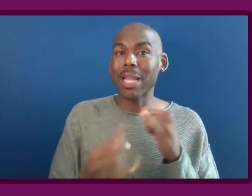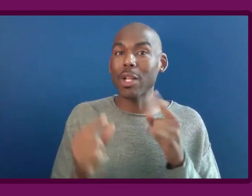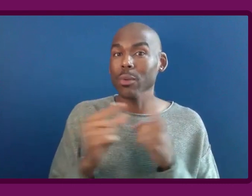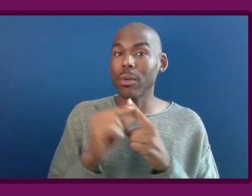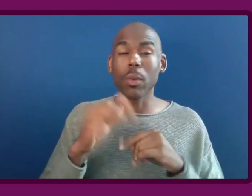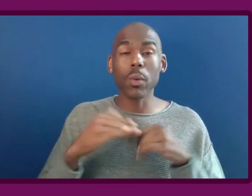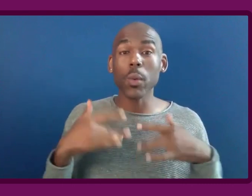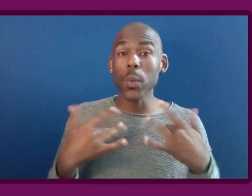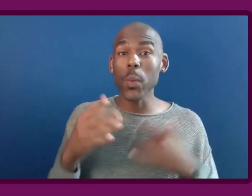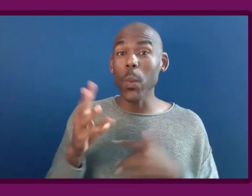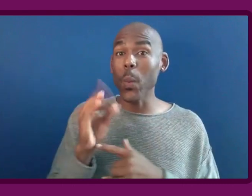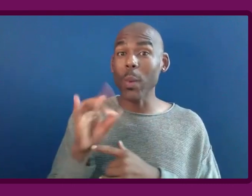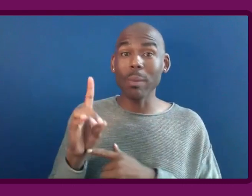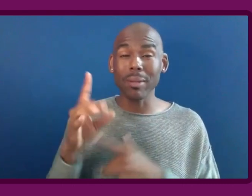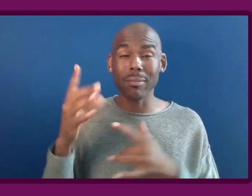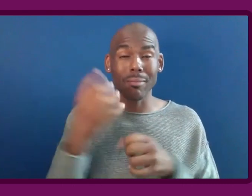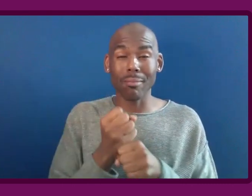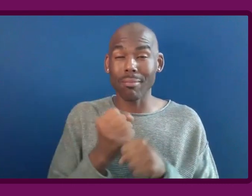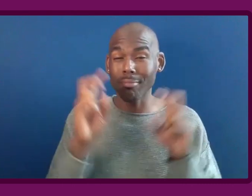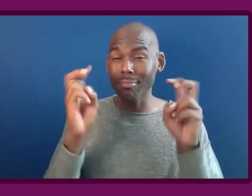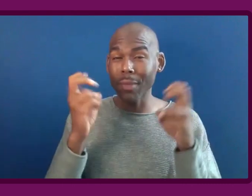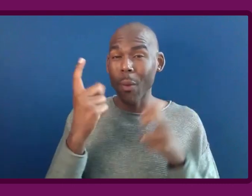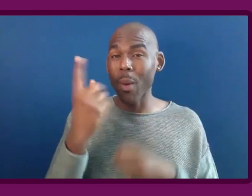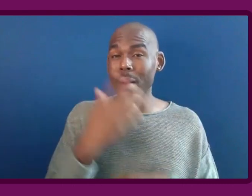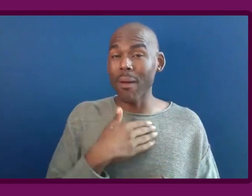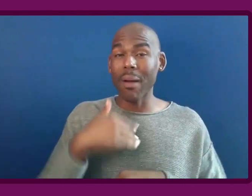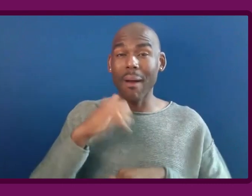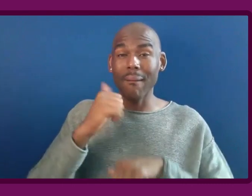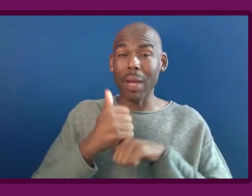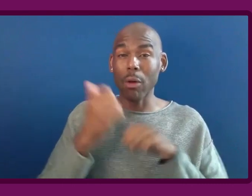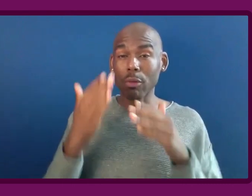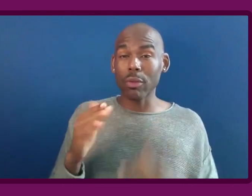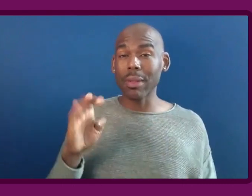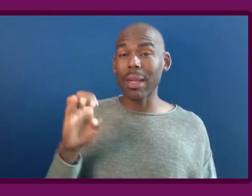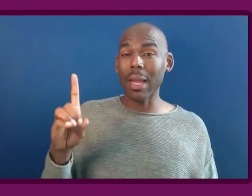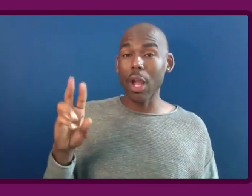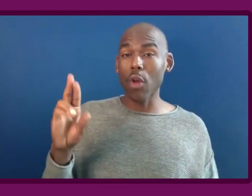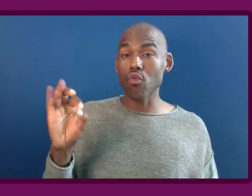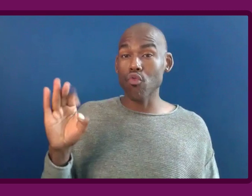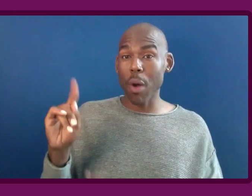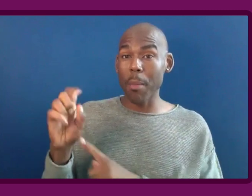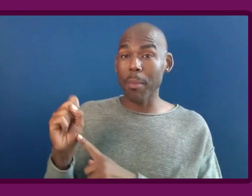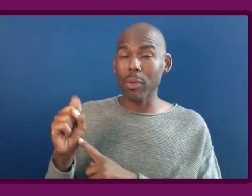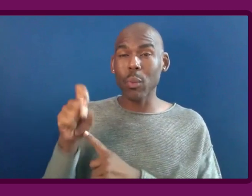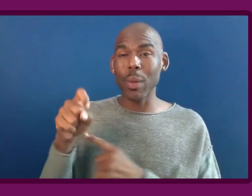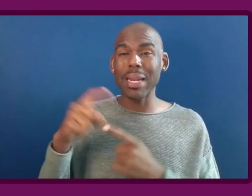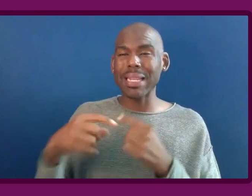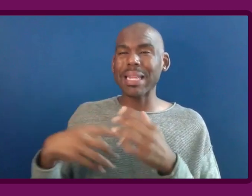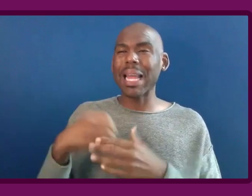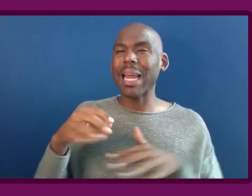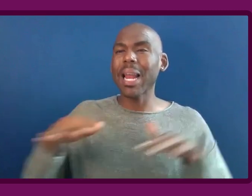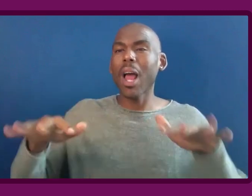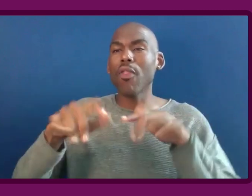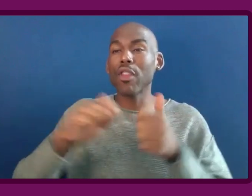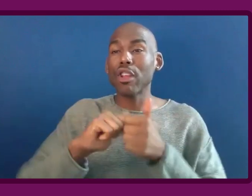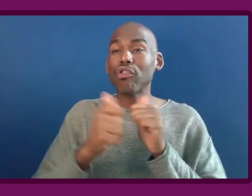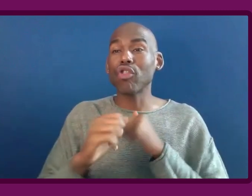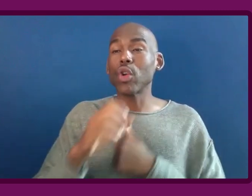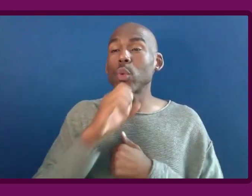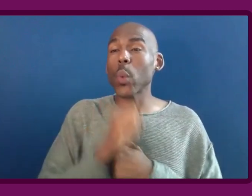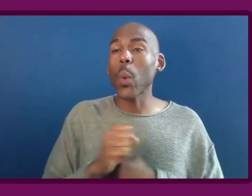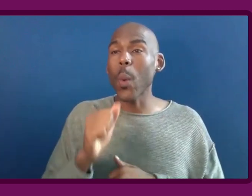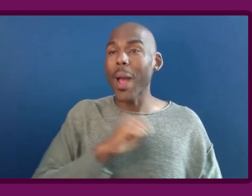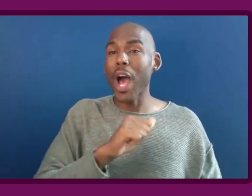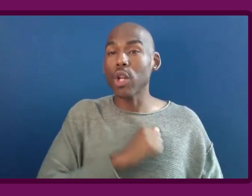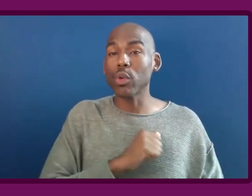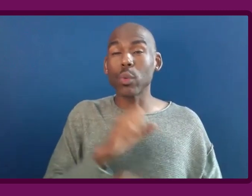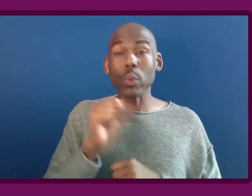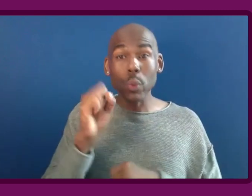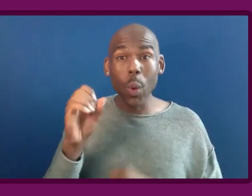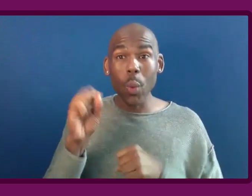and change the old attitudes so we can build forward, better." I'll talk to you next time.